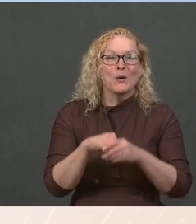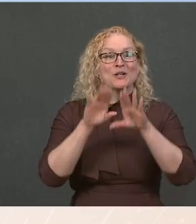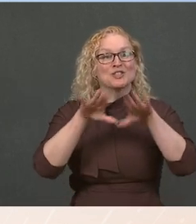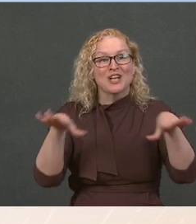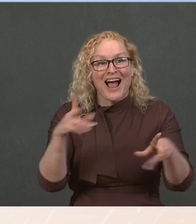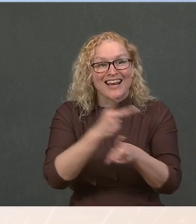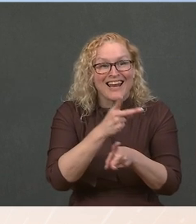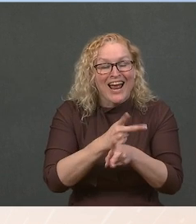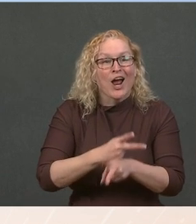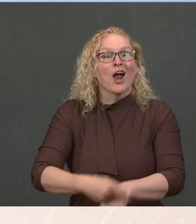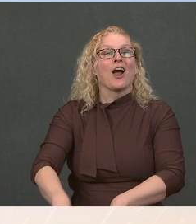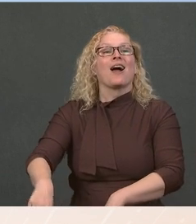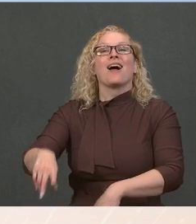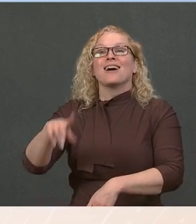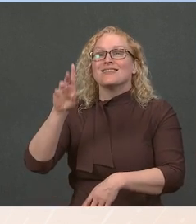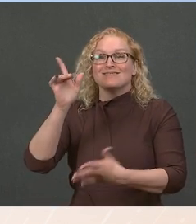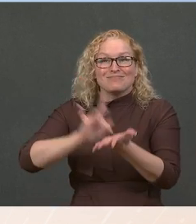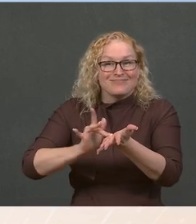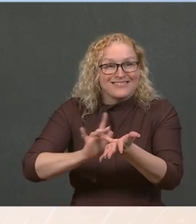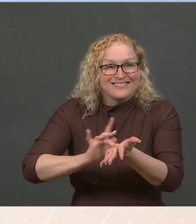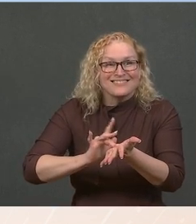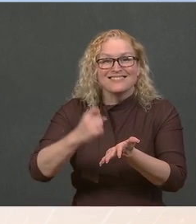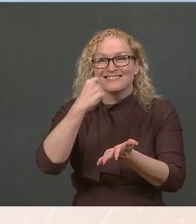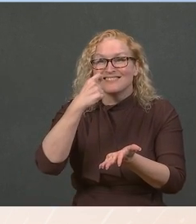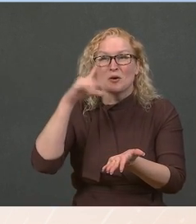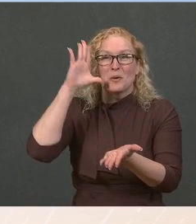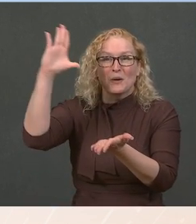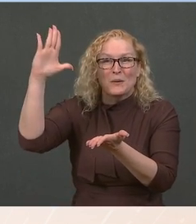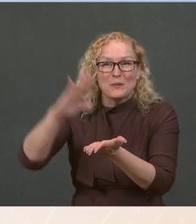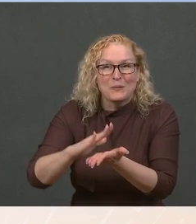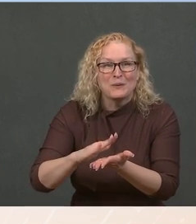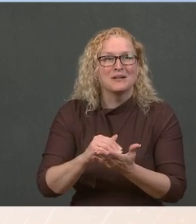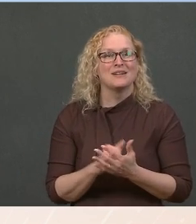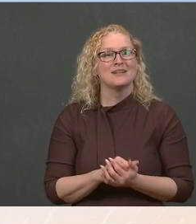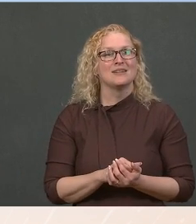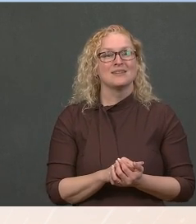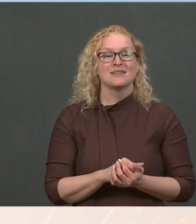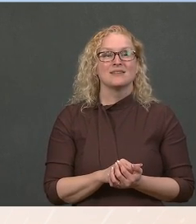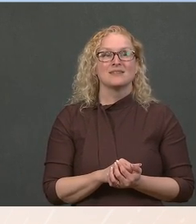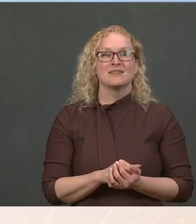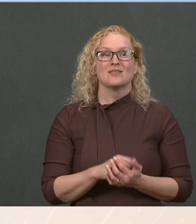That is the message. That is what we're trying to do. That is what we're trying to deliver for the American public.